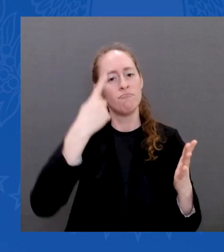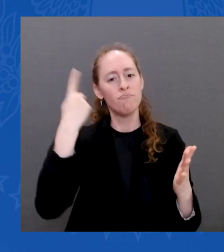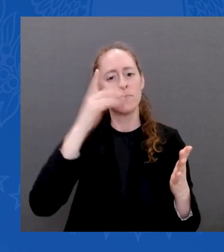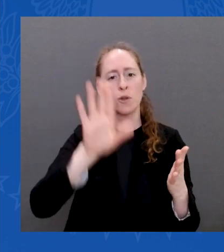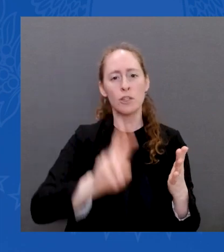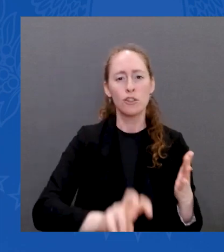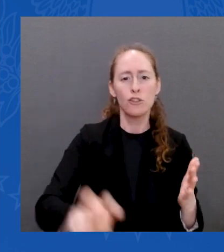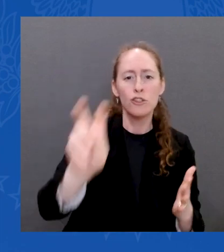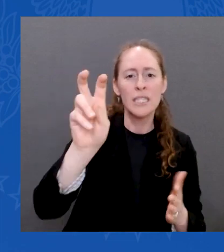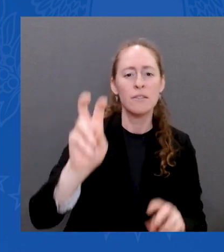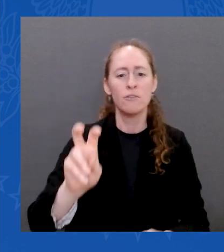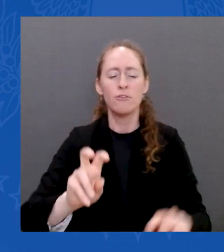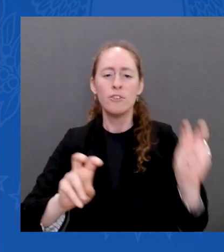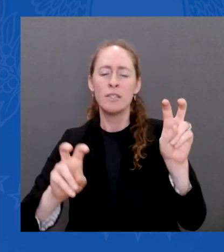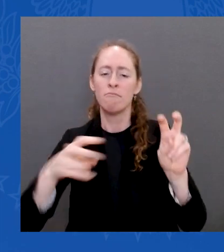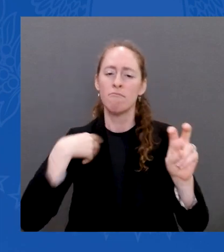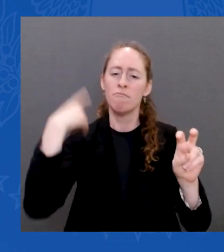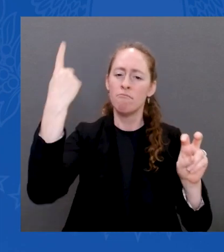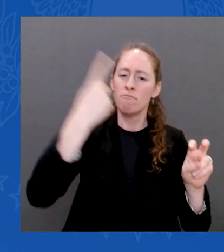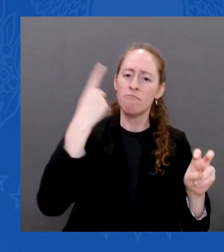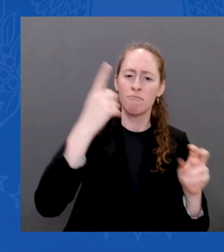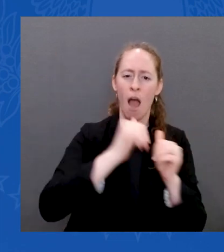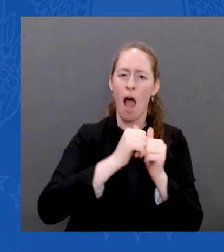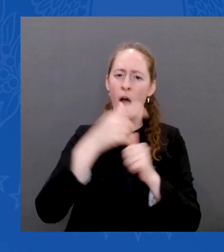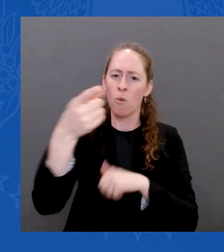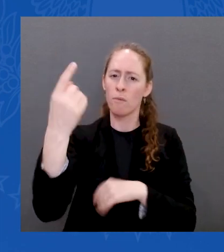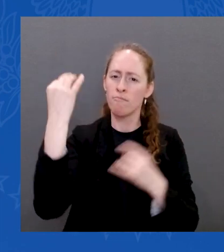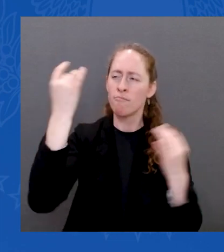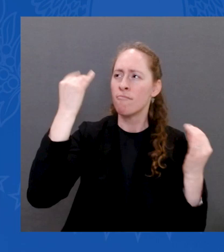that all of you bring to your classrooms every day.